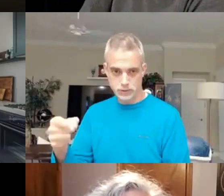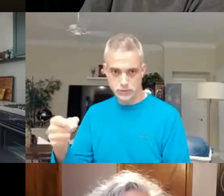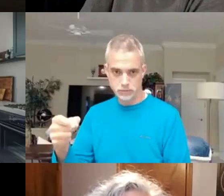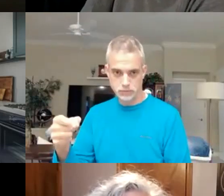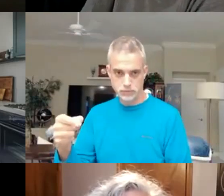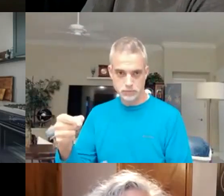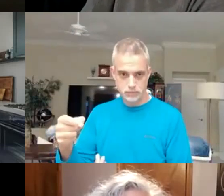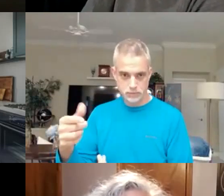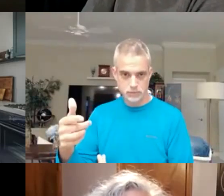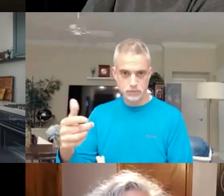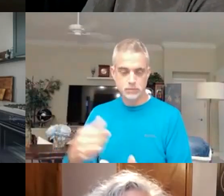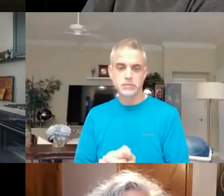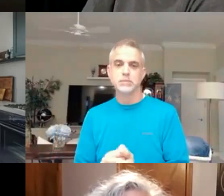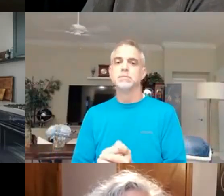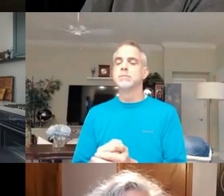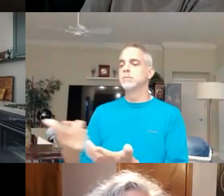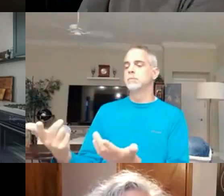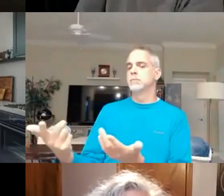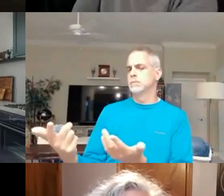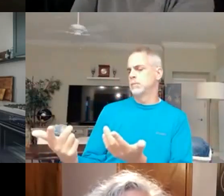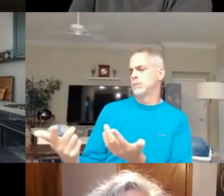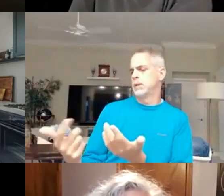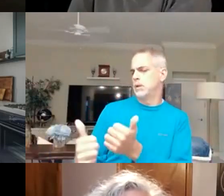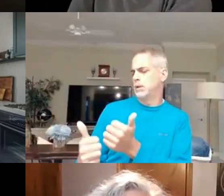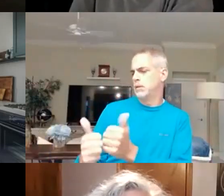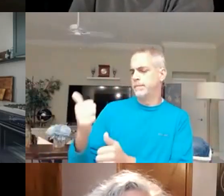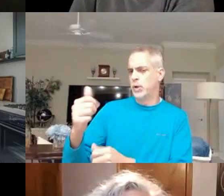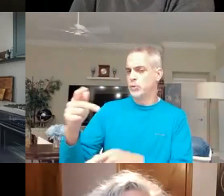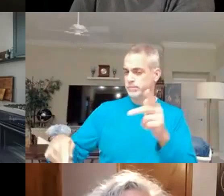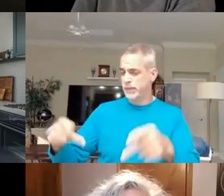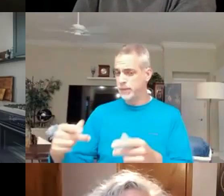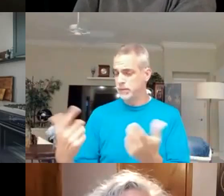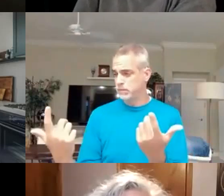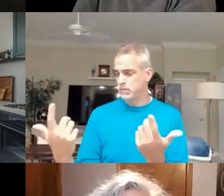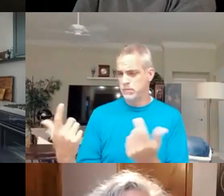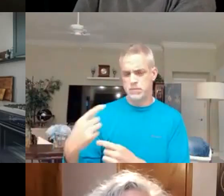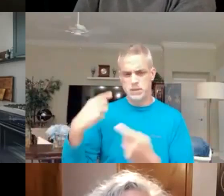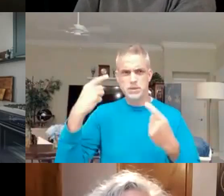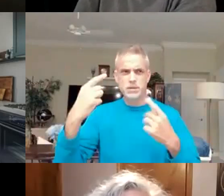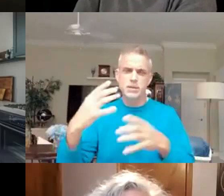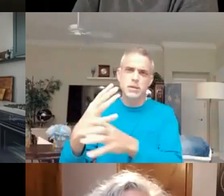but it's in a woman's voice, right. It's not a man's voice speaking for me. So, they're like, wait a minute.